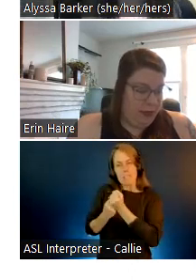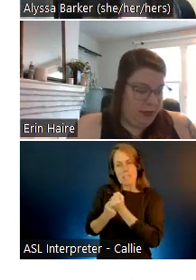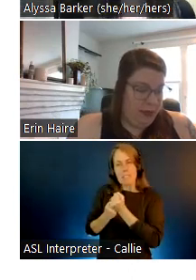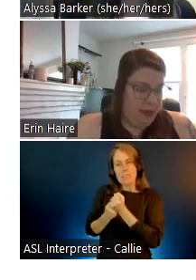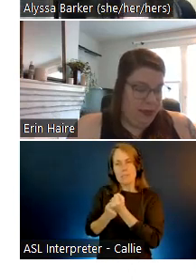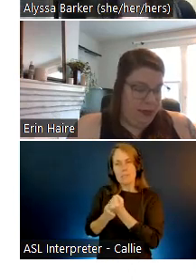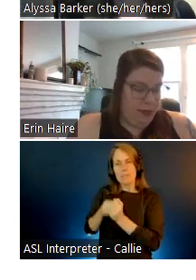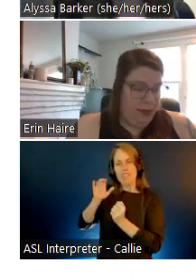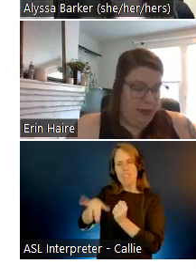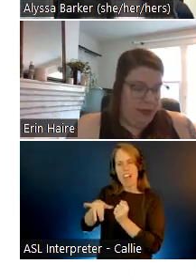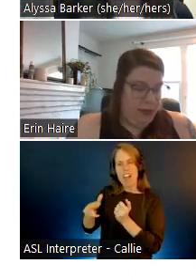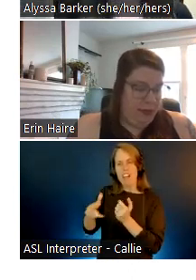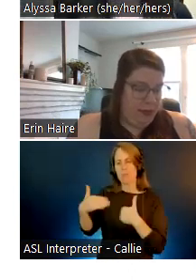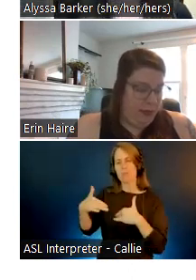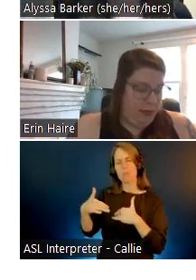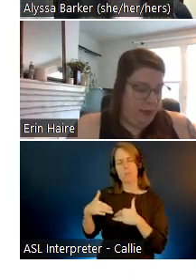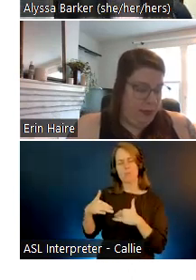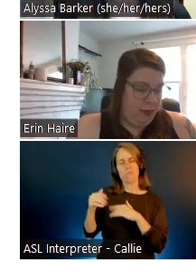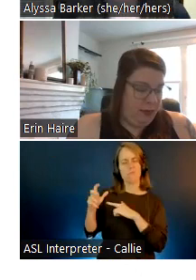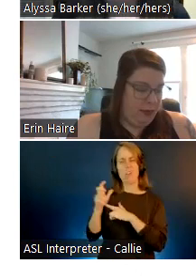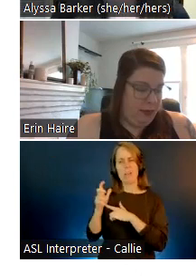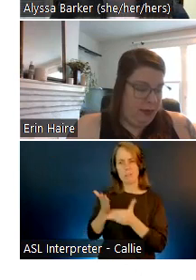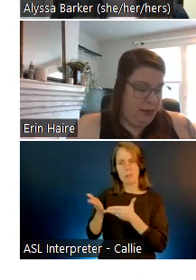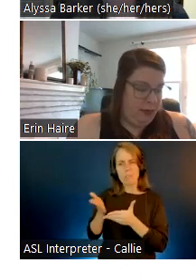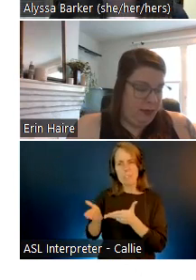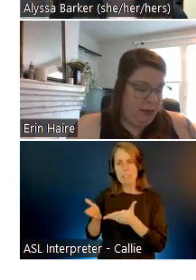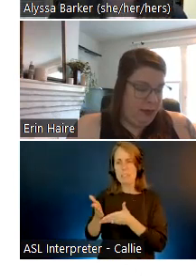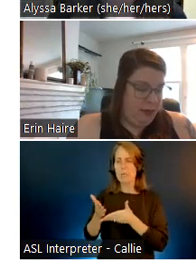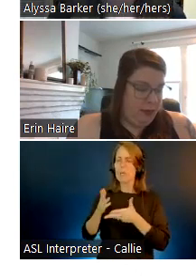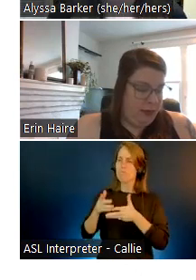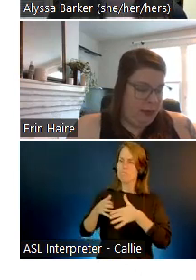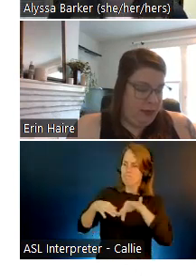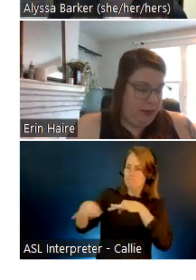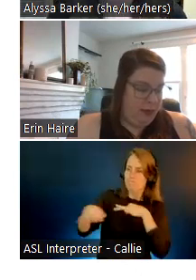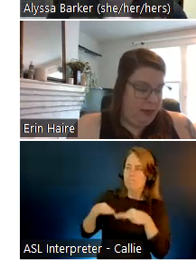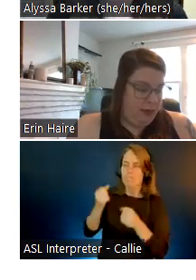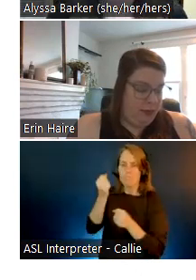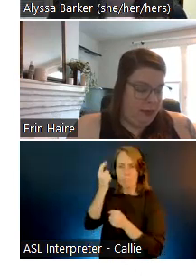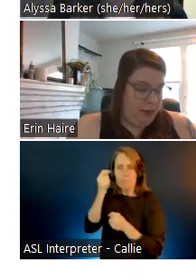that's where we help somebody understand their rights and understand how best to advocate for